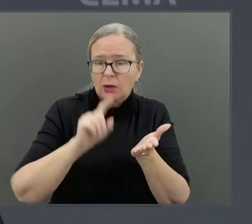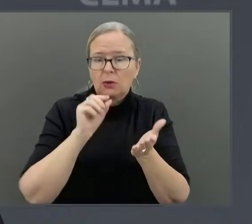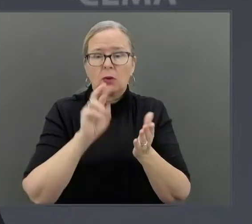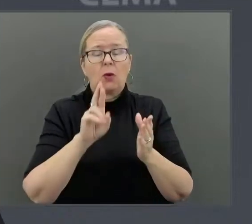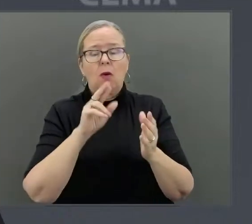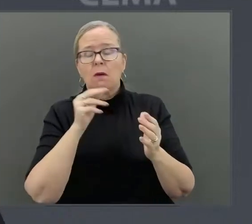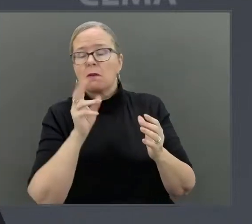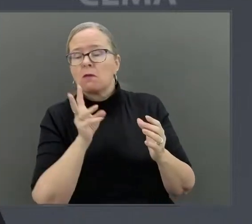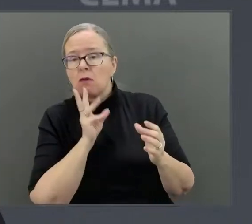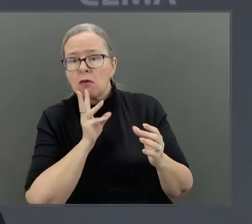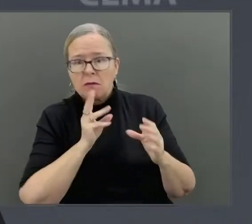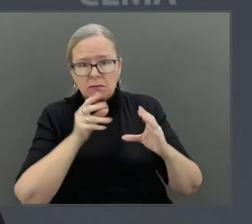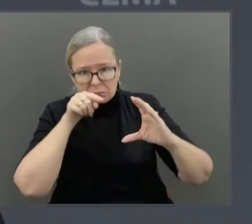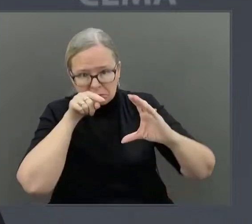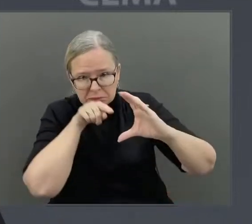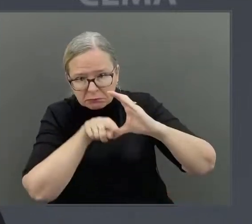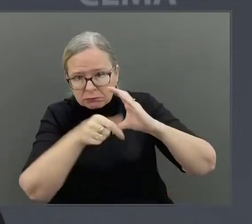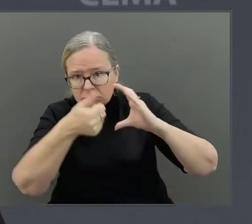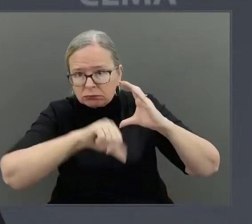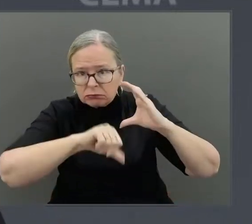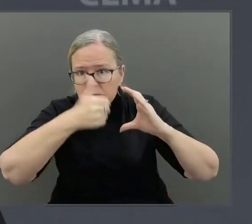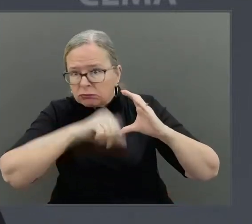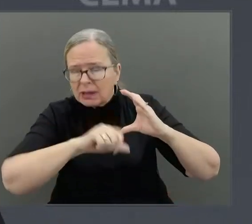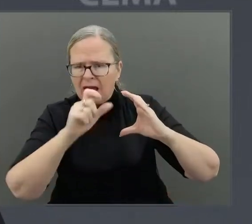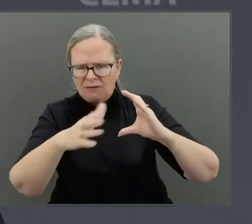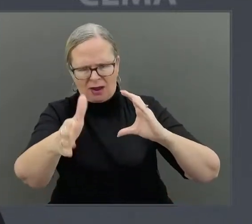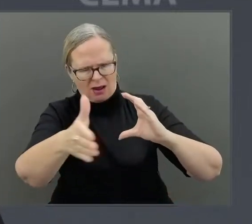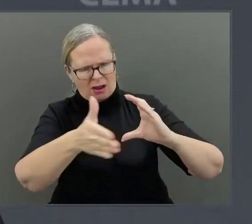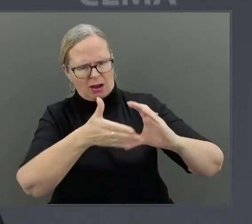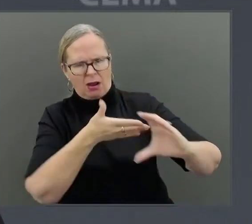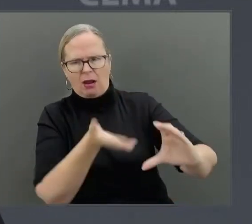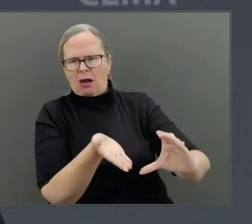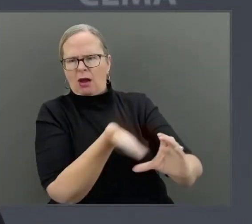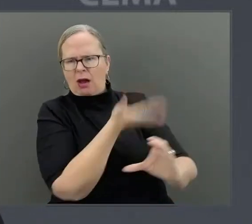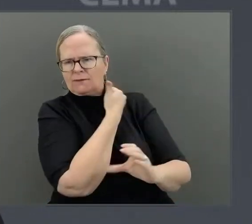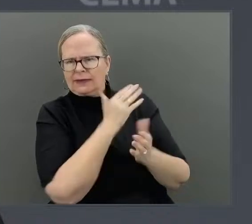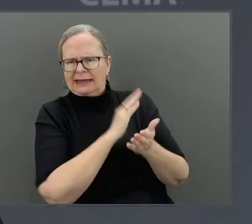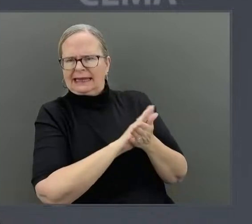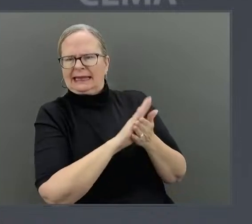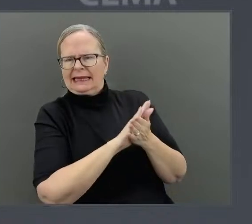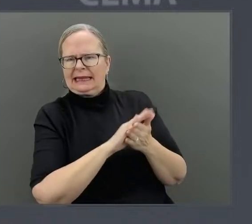crews are doing their best to ensure that they use as little water as necessary to complete